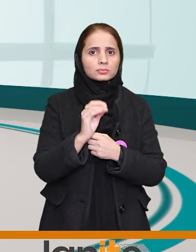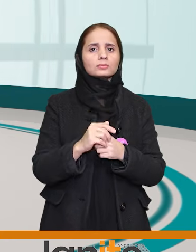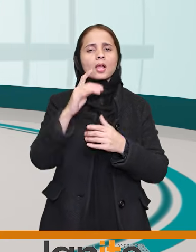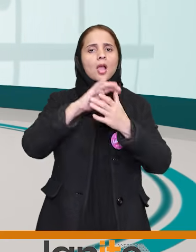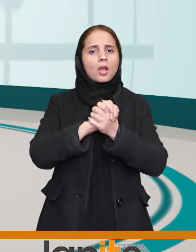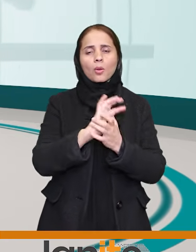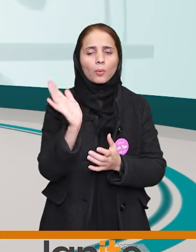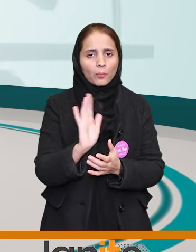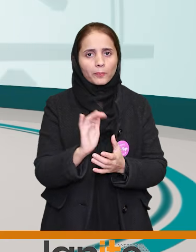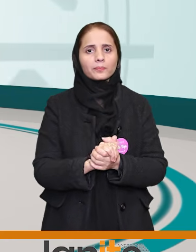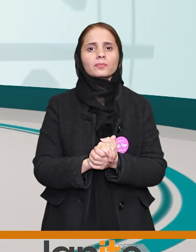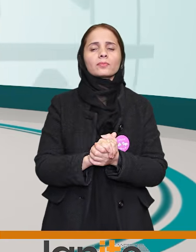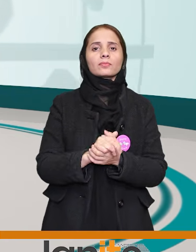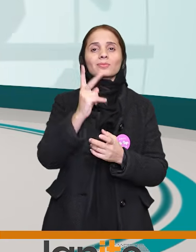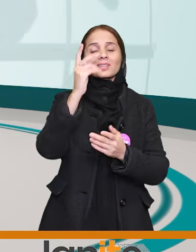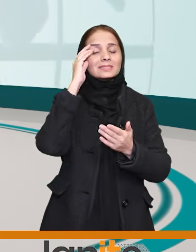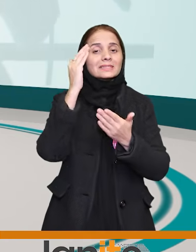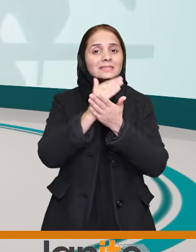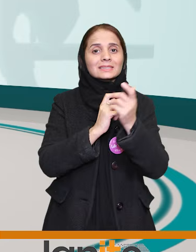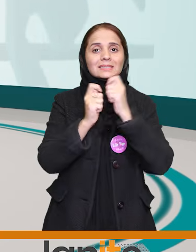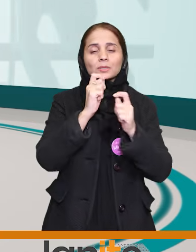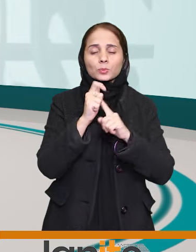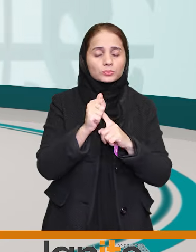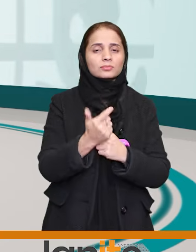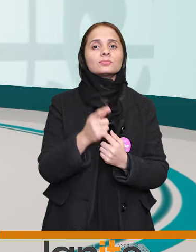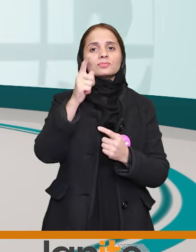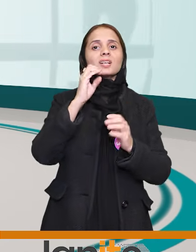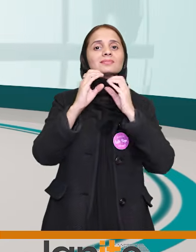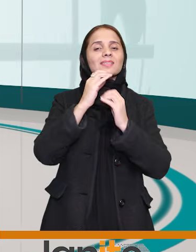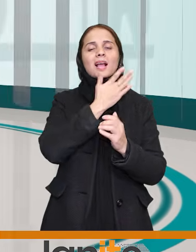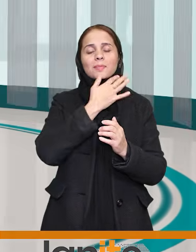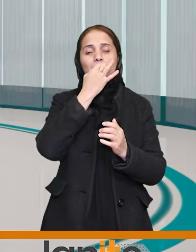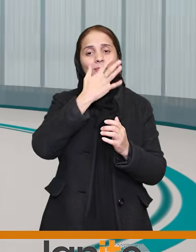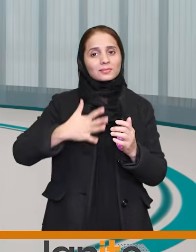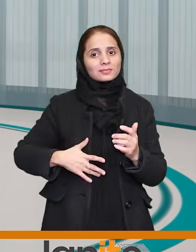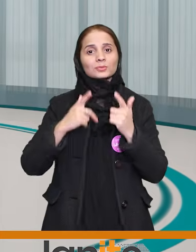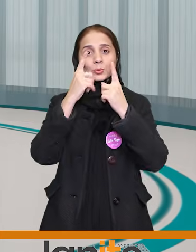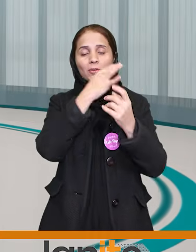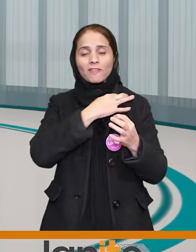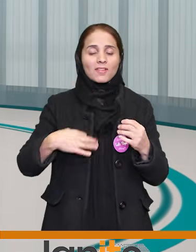nor you can convince. The only thing you can convince your employer is with your professional response.